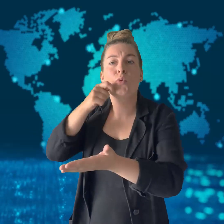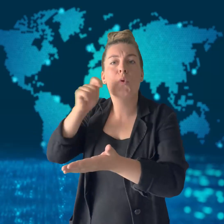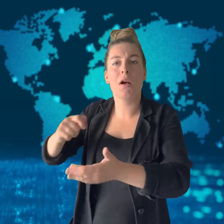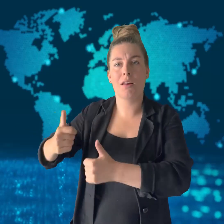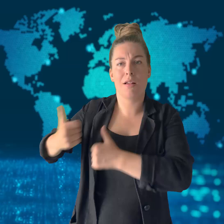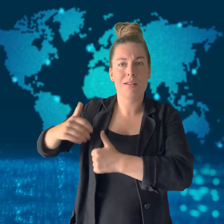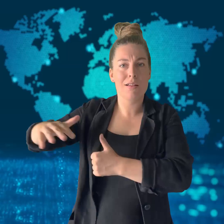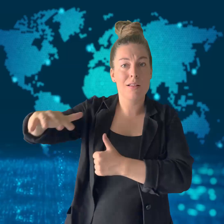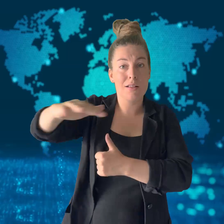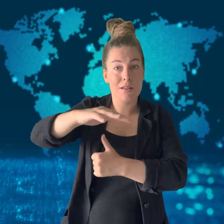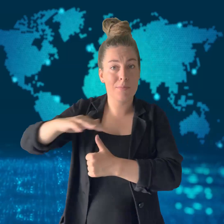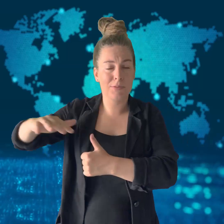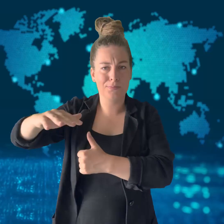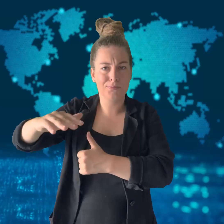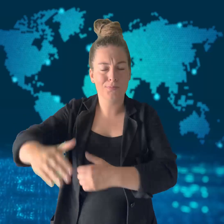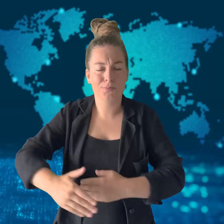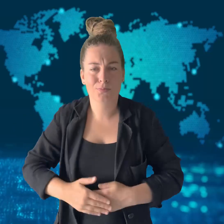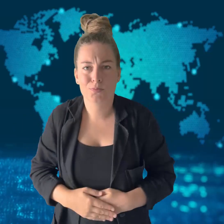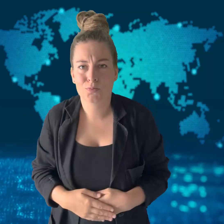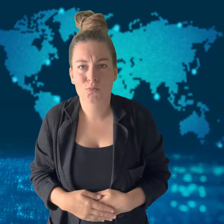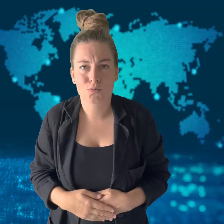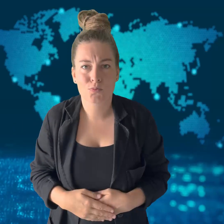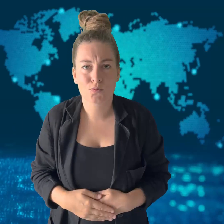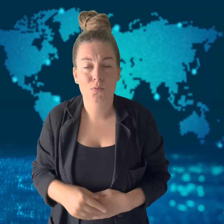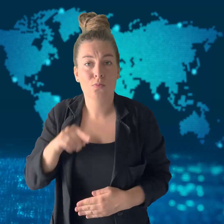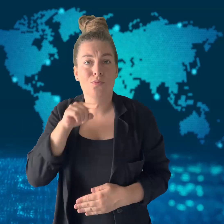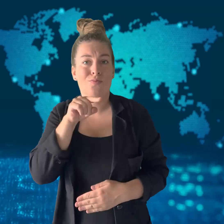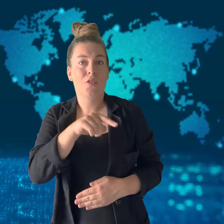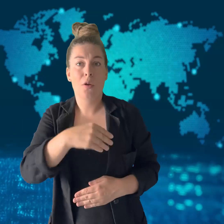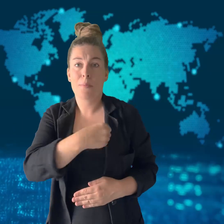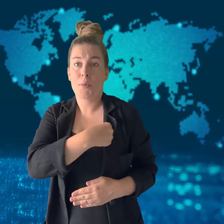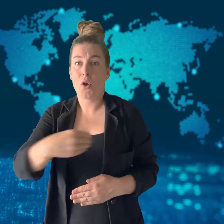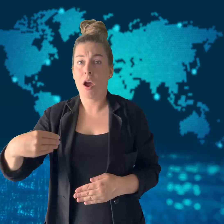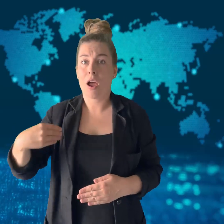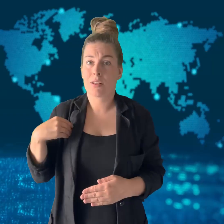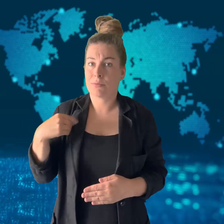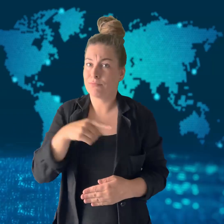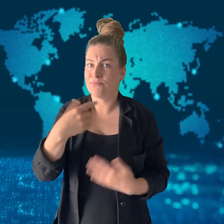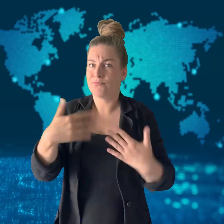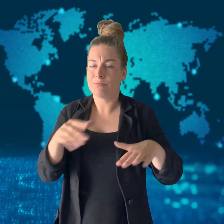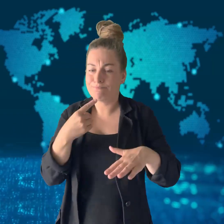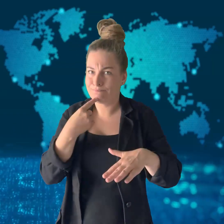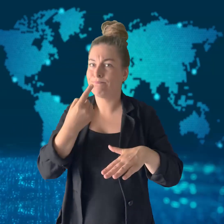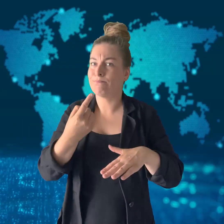Poland shared that the country was considering downing